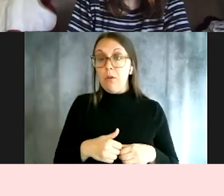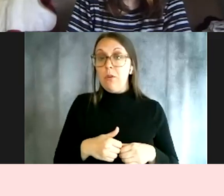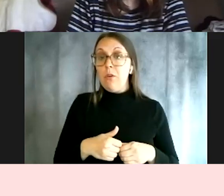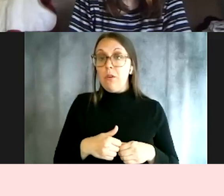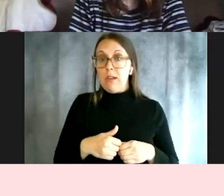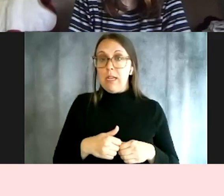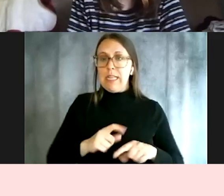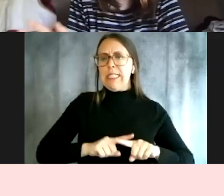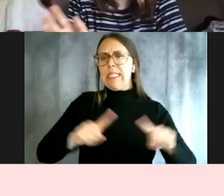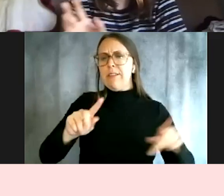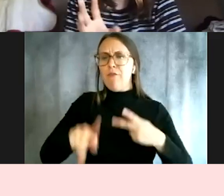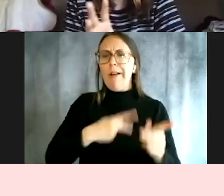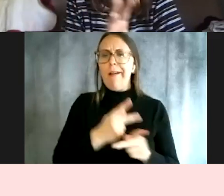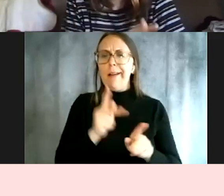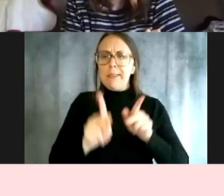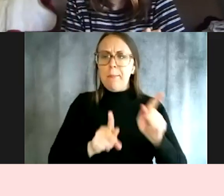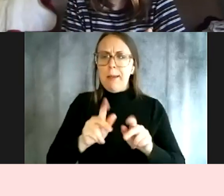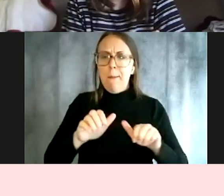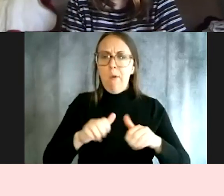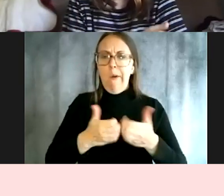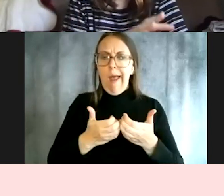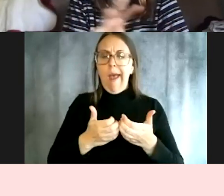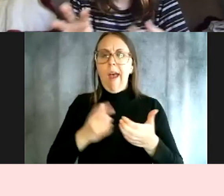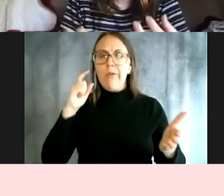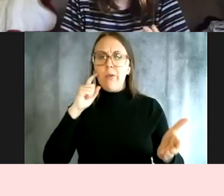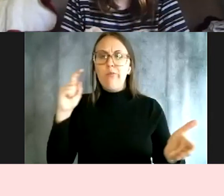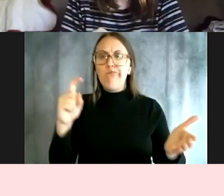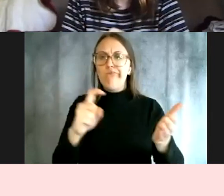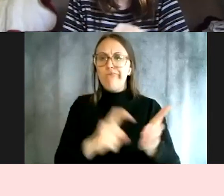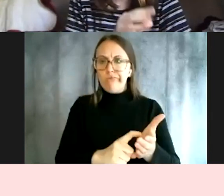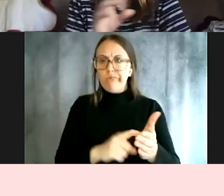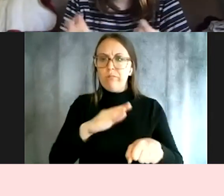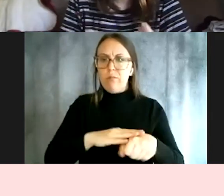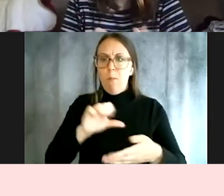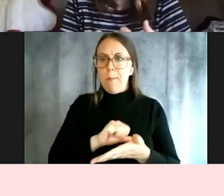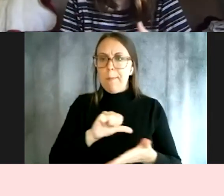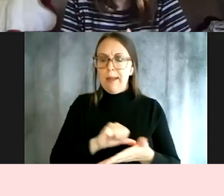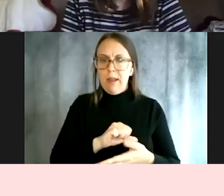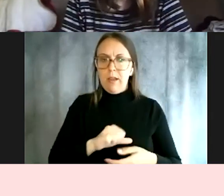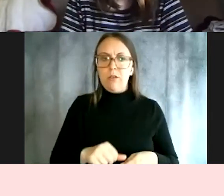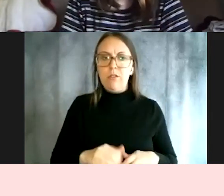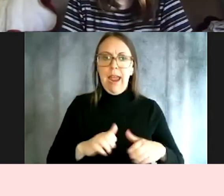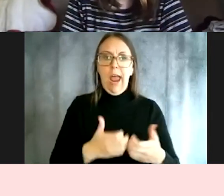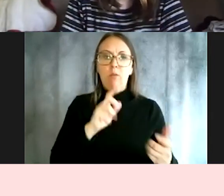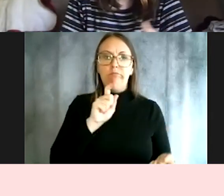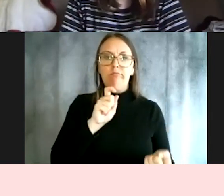of people approaching a page in a different way might need it to change to be more usable and I